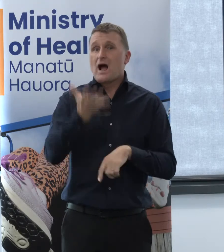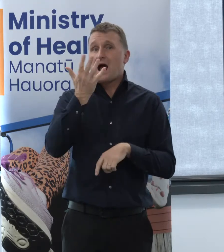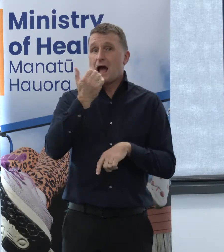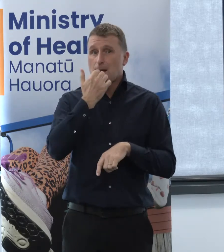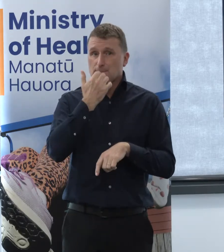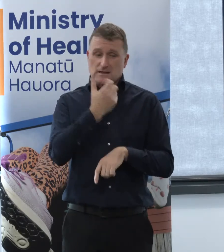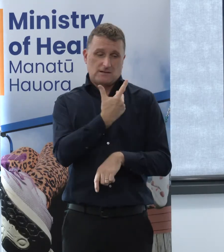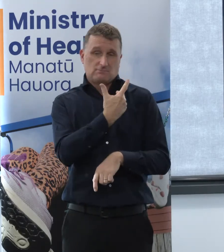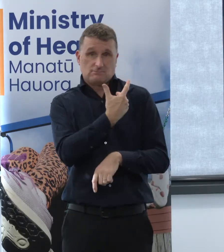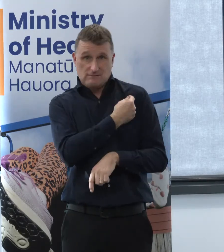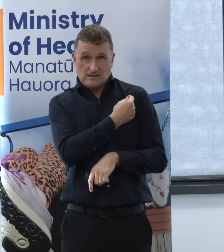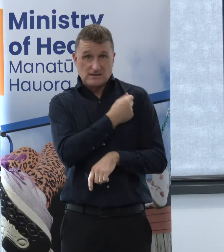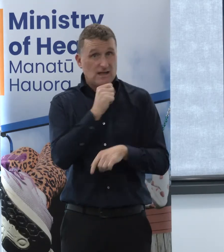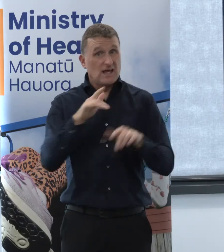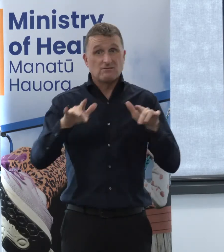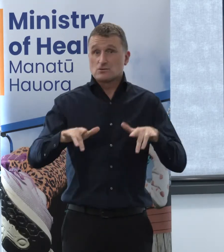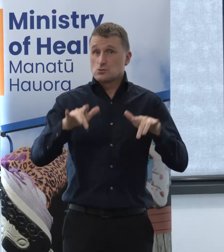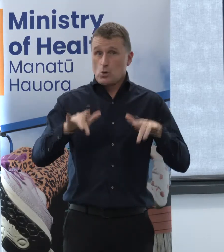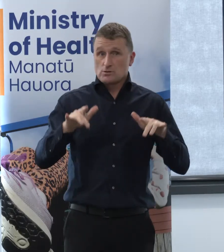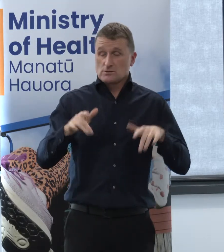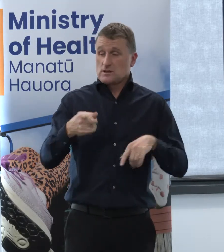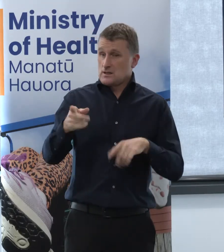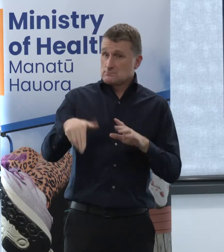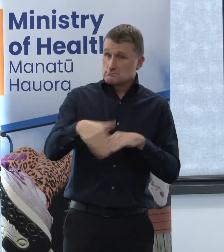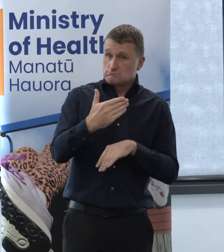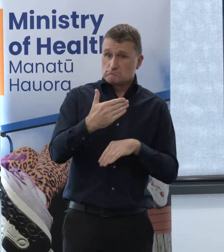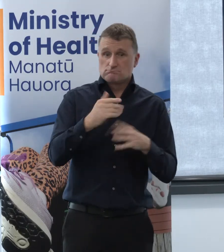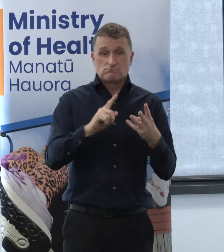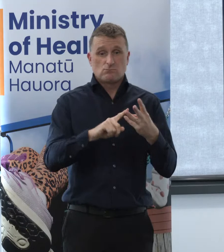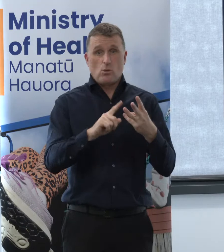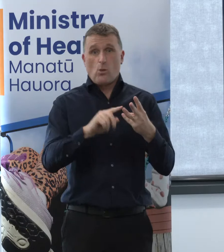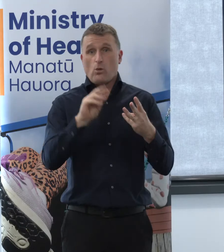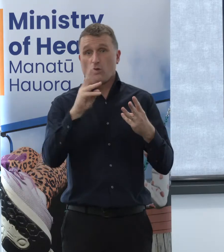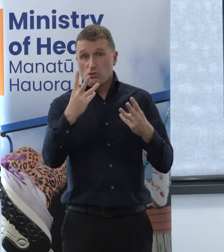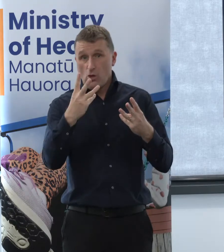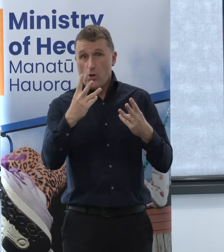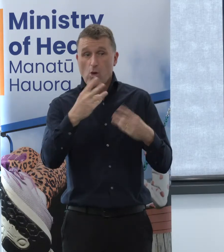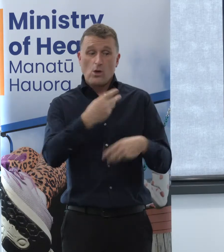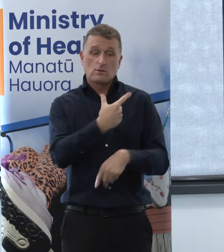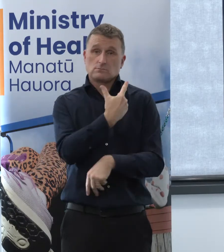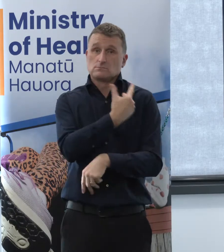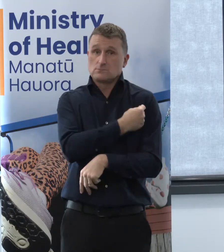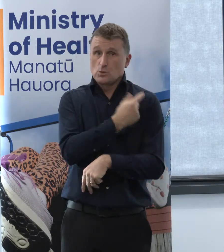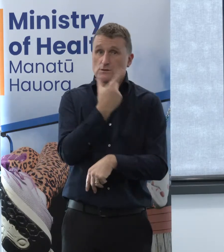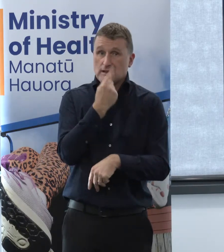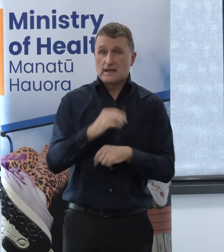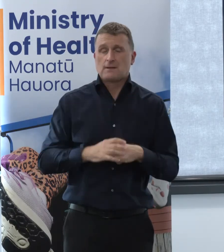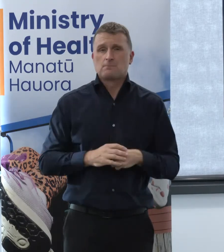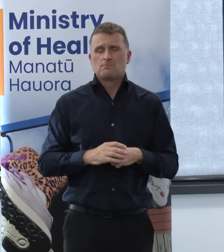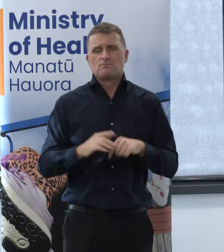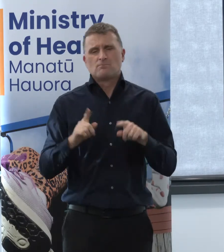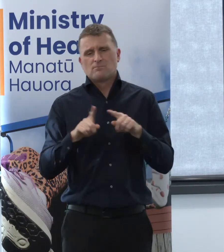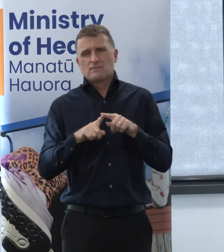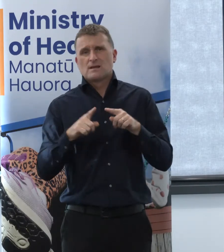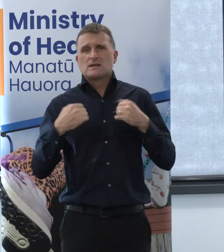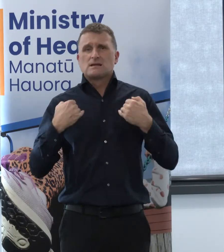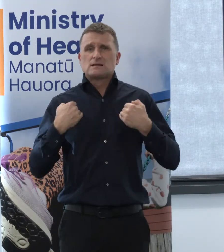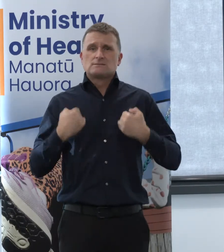clear and applicable as they are now earlier. To make sure that you are up- to-date with your vaccinations if you have not had a chance to have a vaccination or a booster